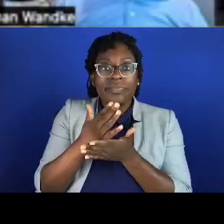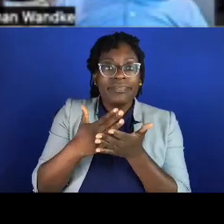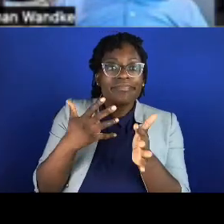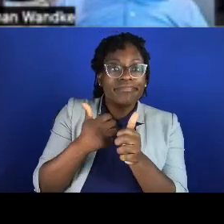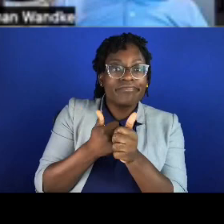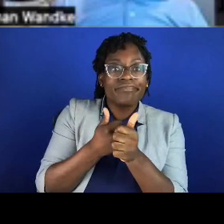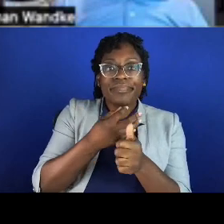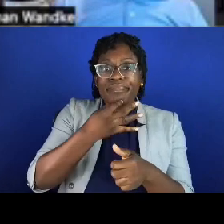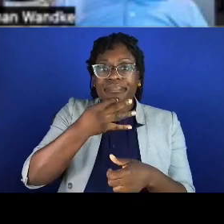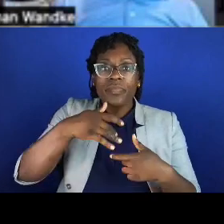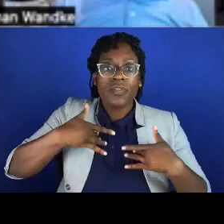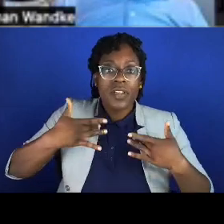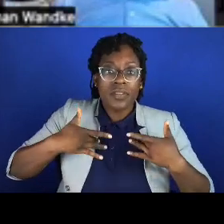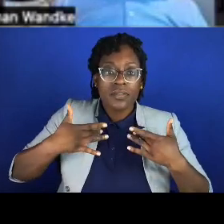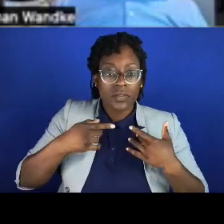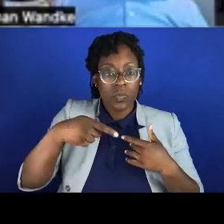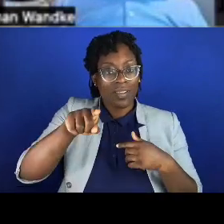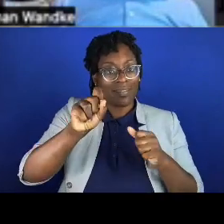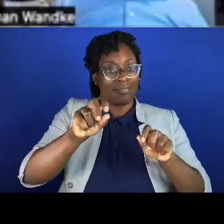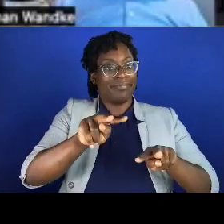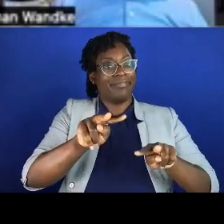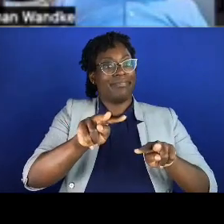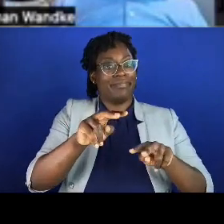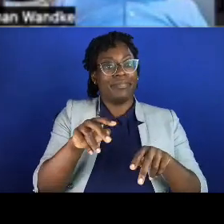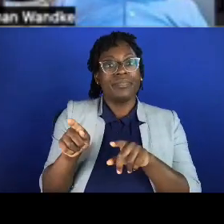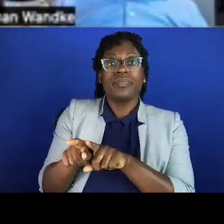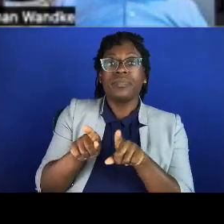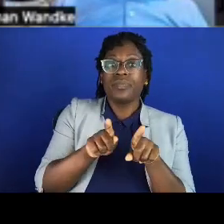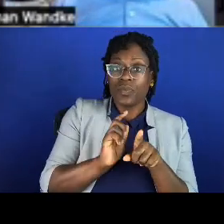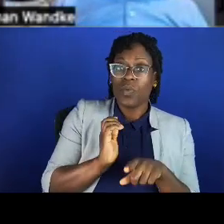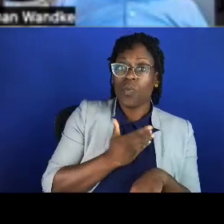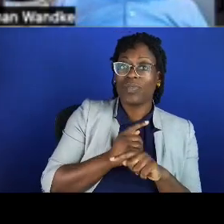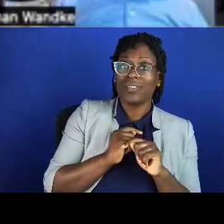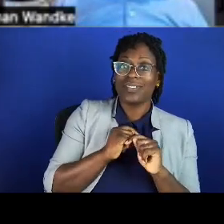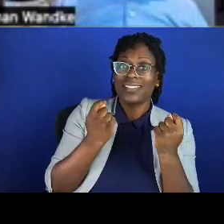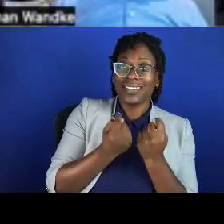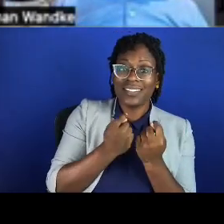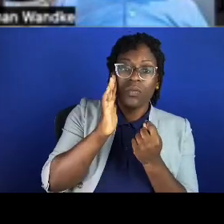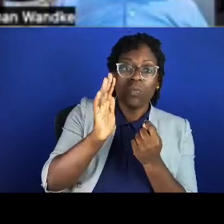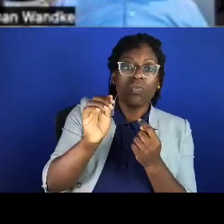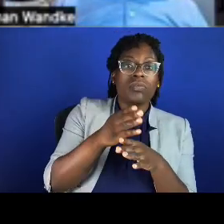you can look forward to -- and the National Disability Institute team will share some